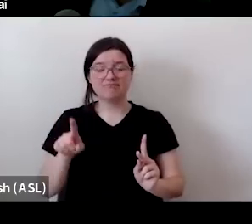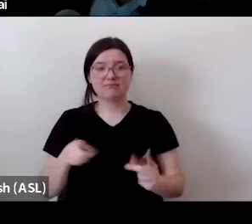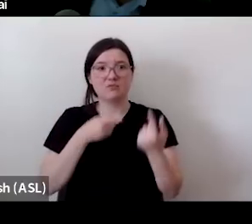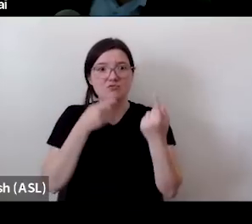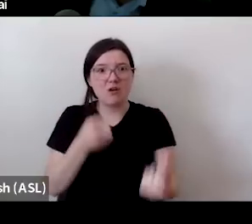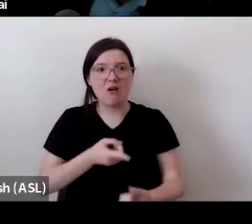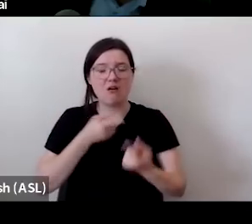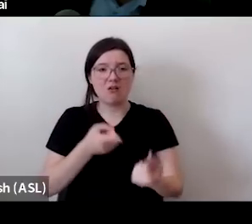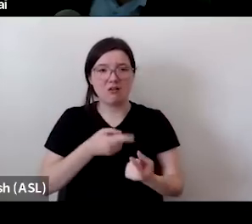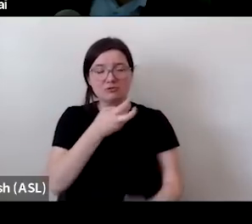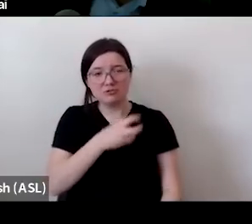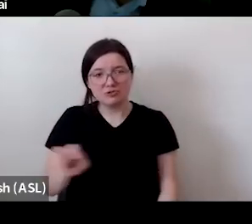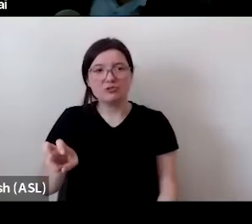for some folks that contribute to it.